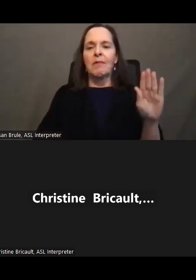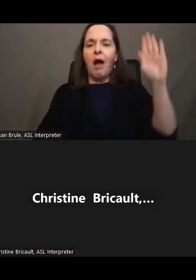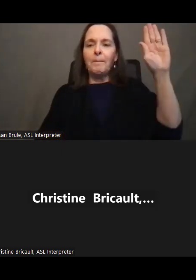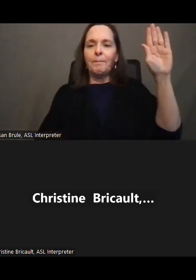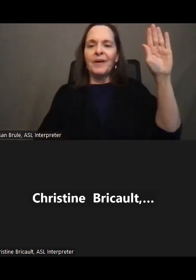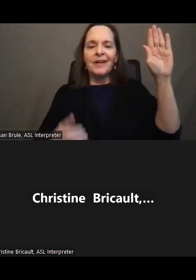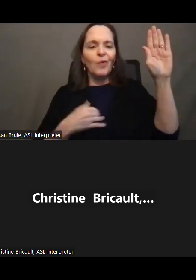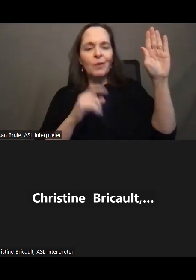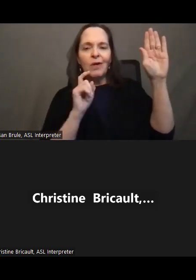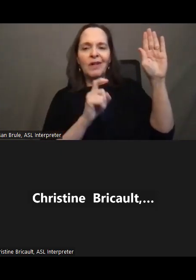If you're feeling brave.